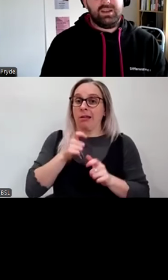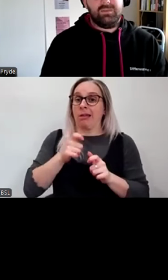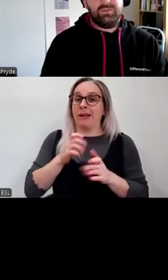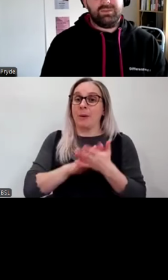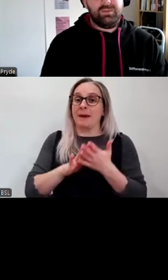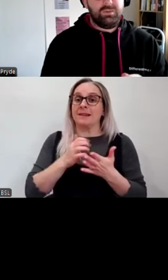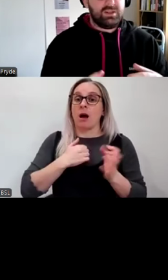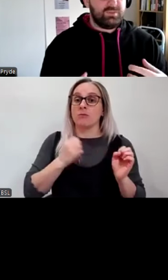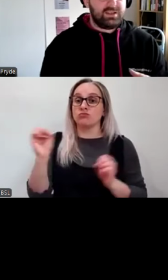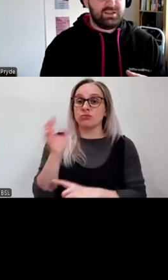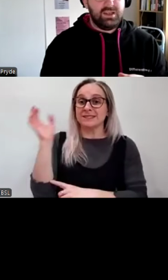than some people would expect.